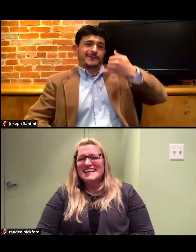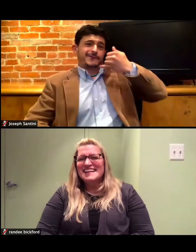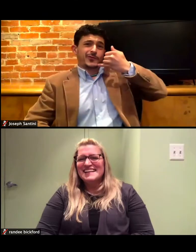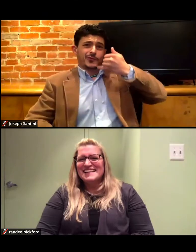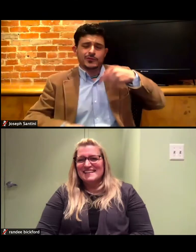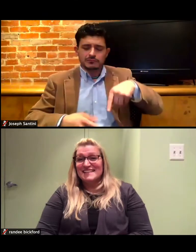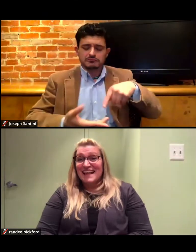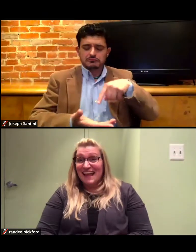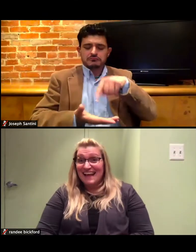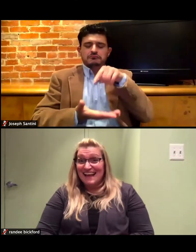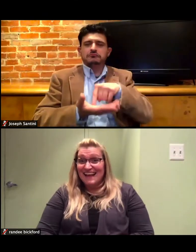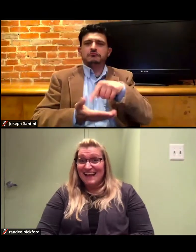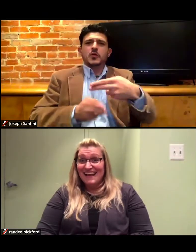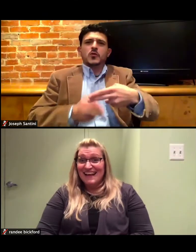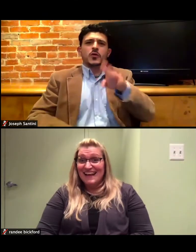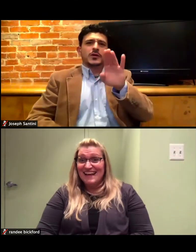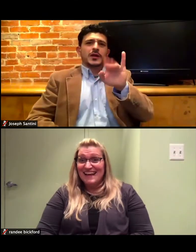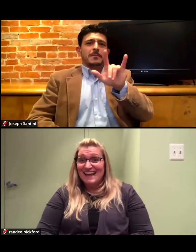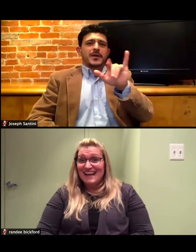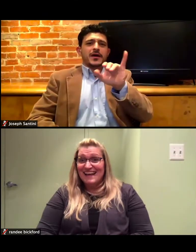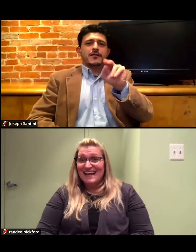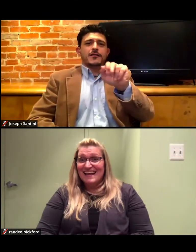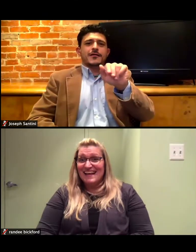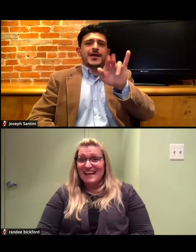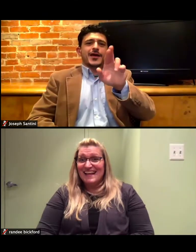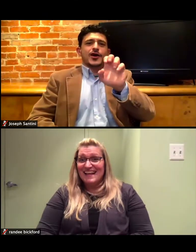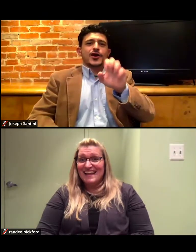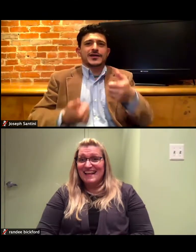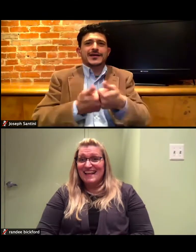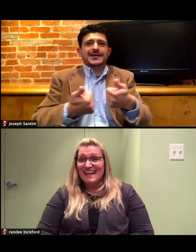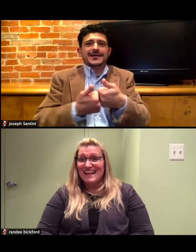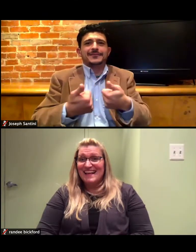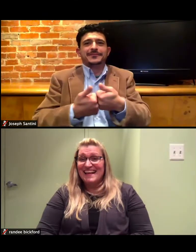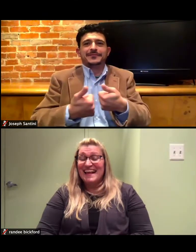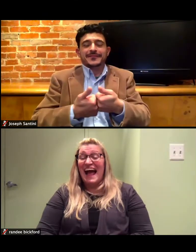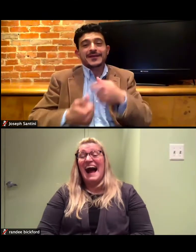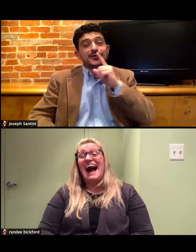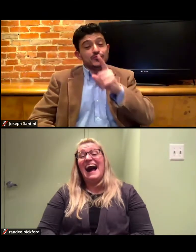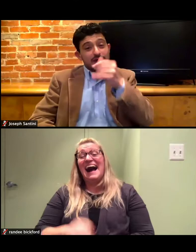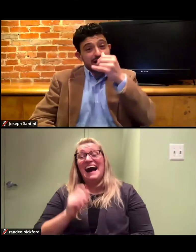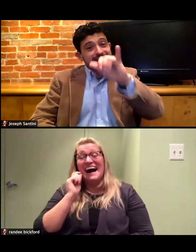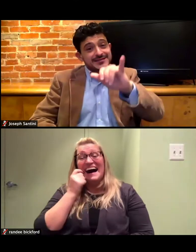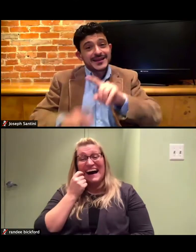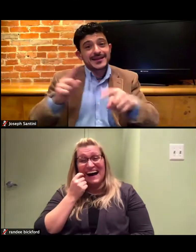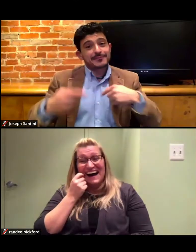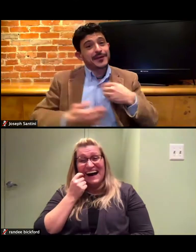I know one game on my phone that I like to play it, called the Billionaire Game.